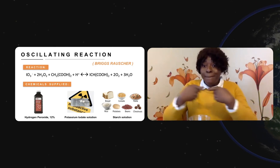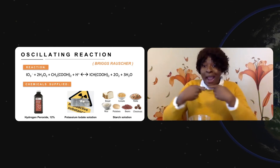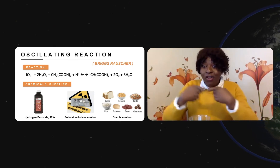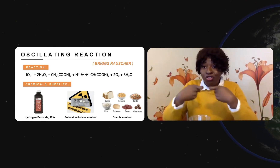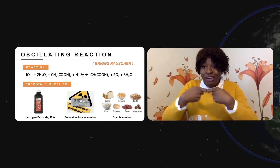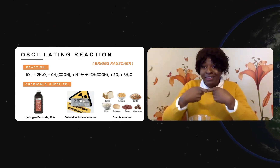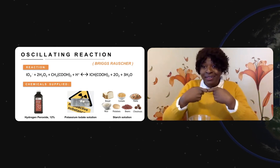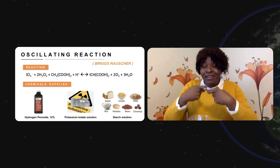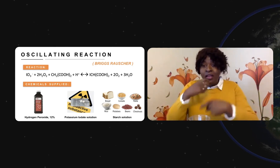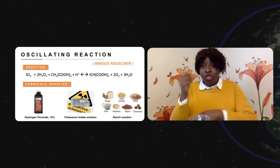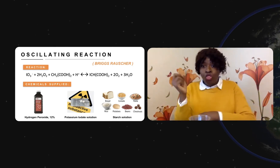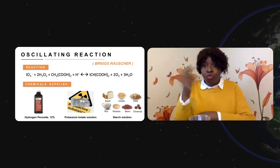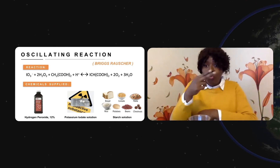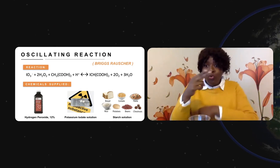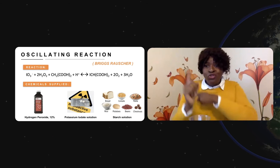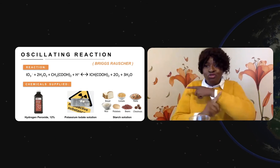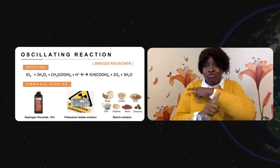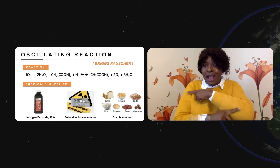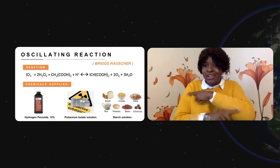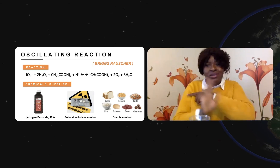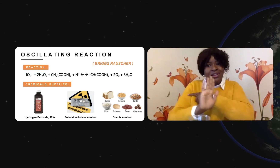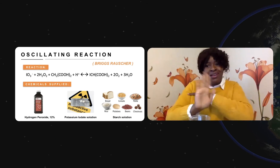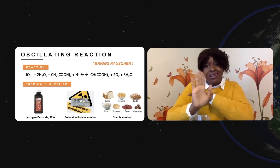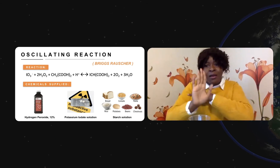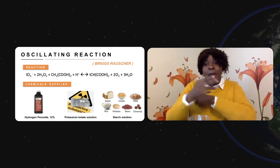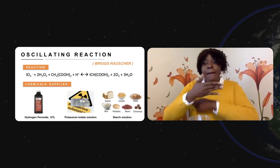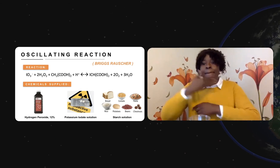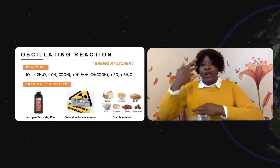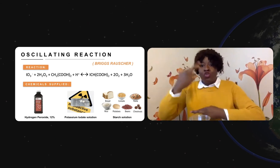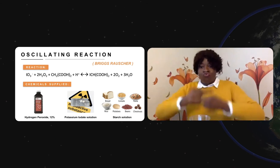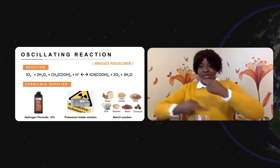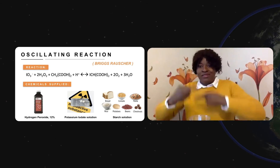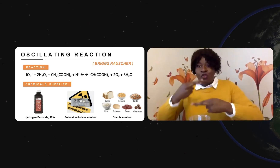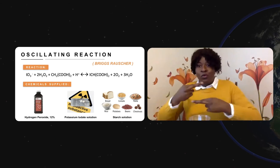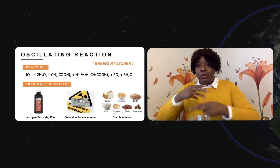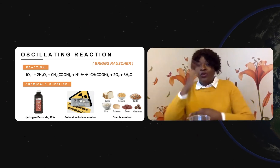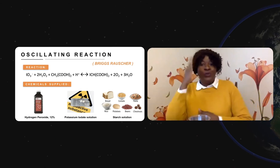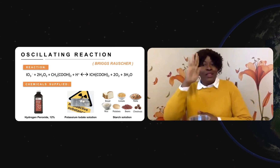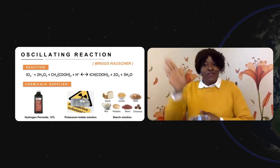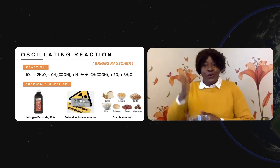Meaning, recycling batteries vs. just throwing them in the trash.